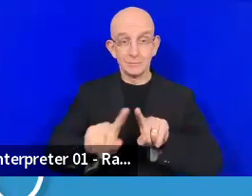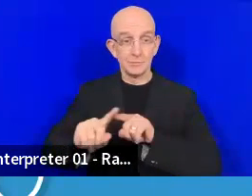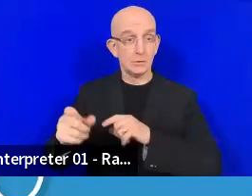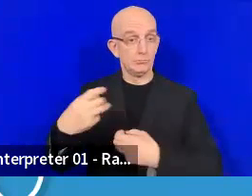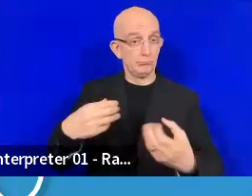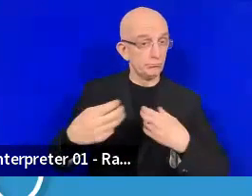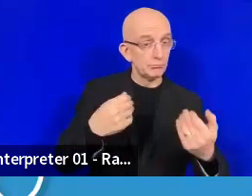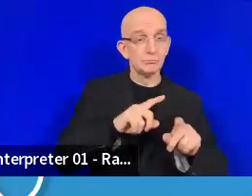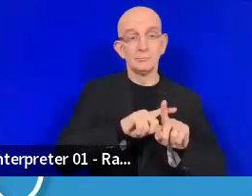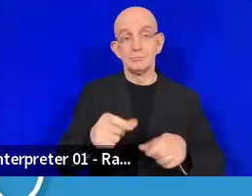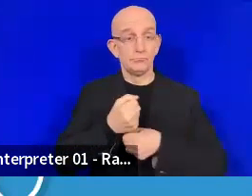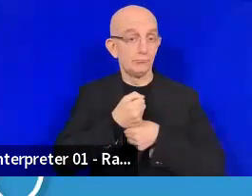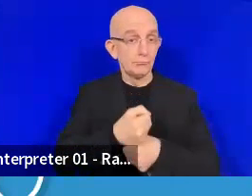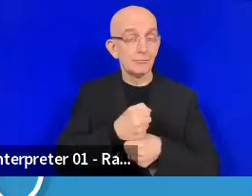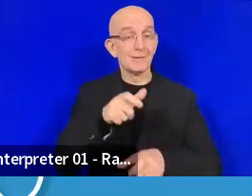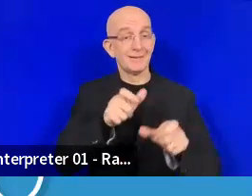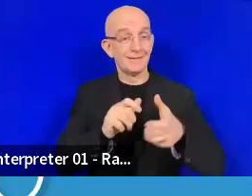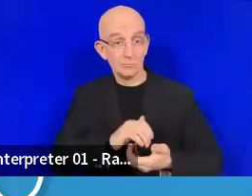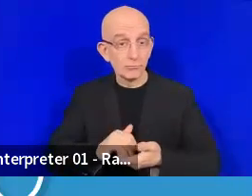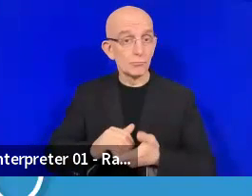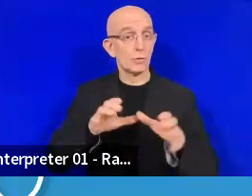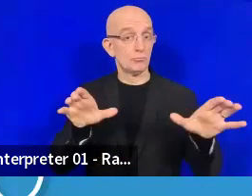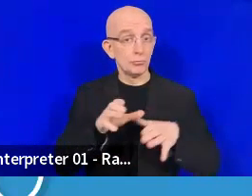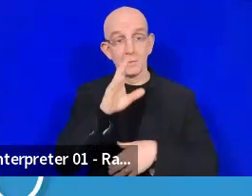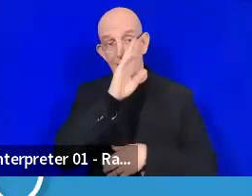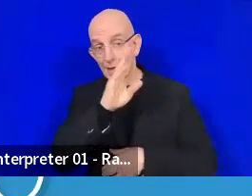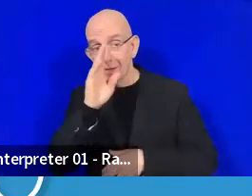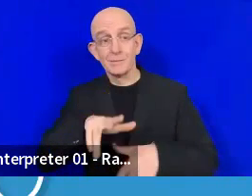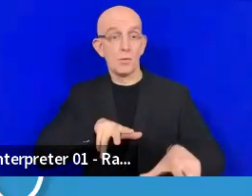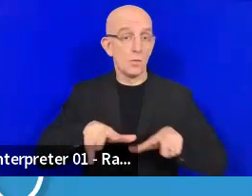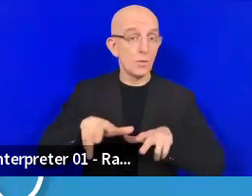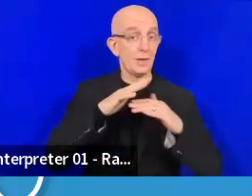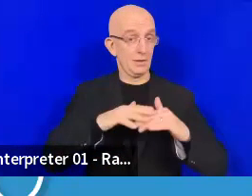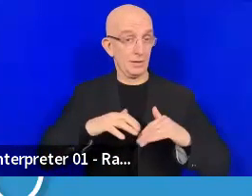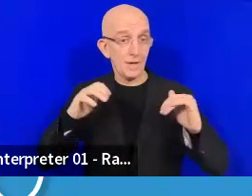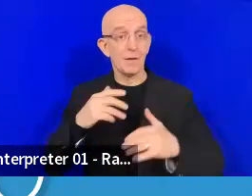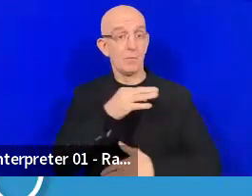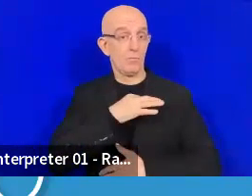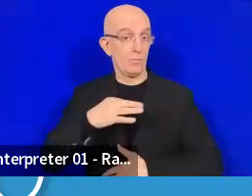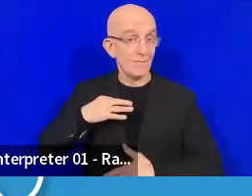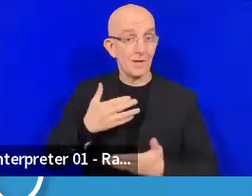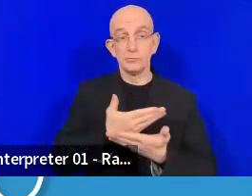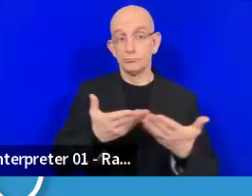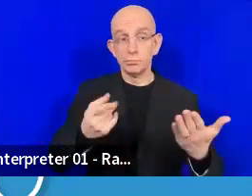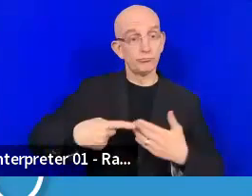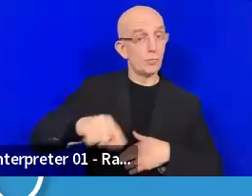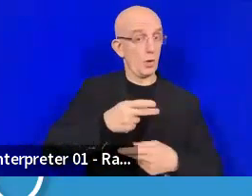Those responses came from over 100 countries in the African, Asian, European, North American